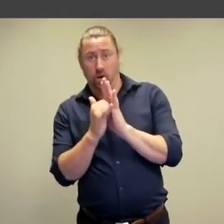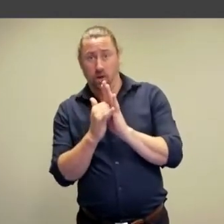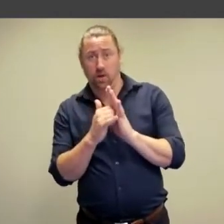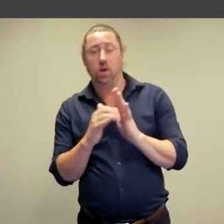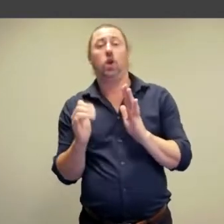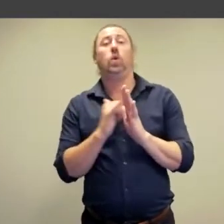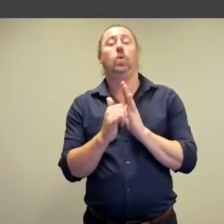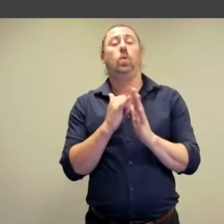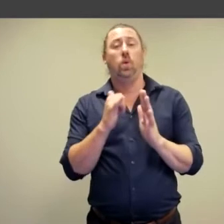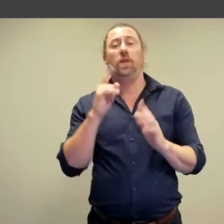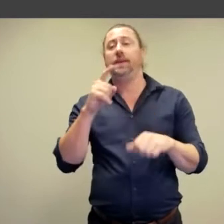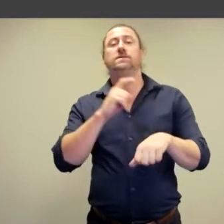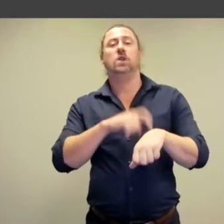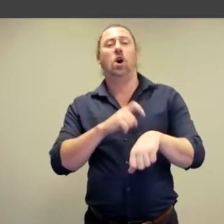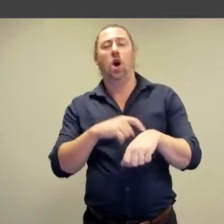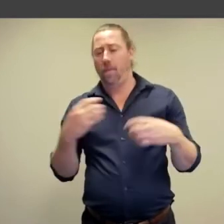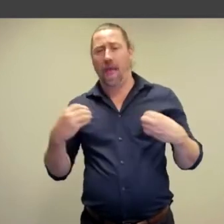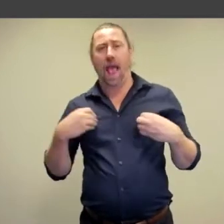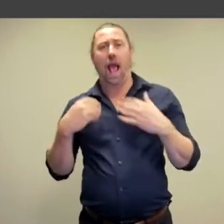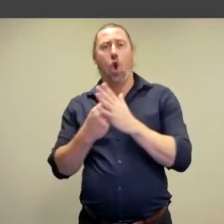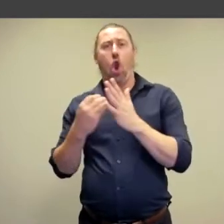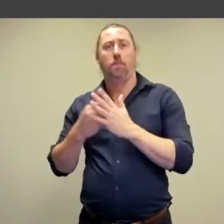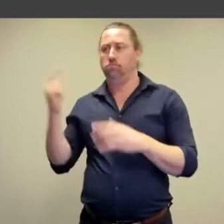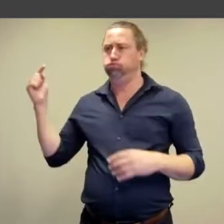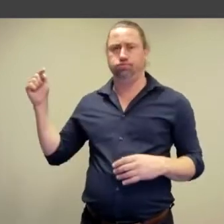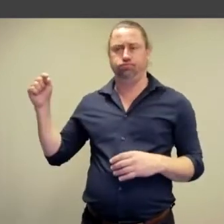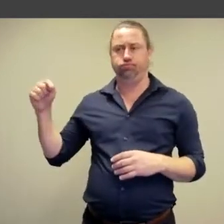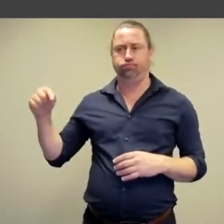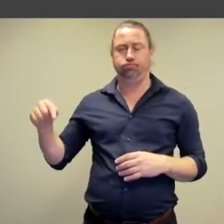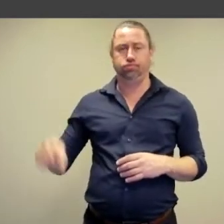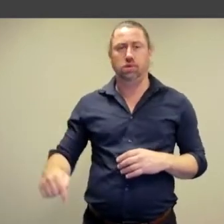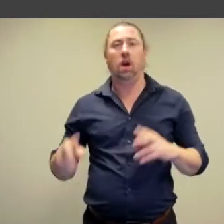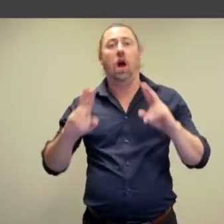significant